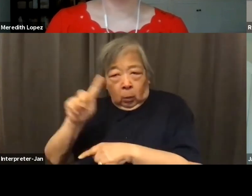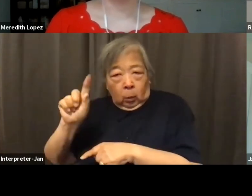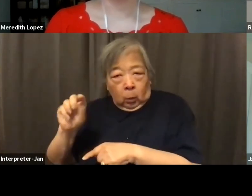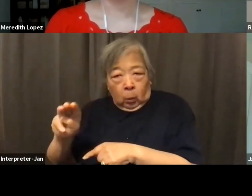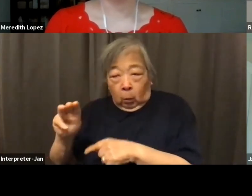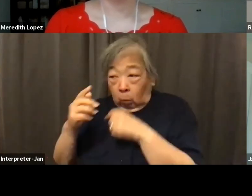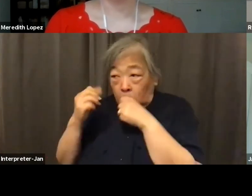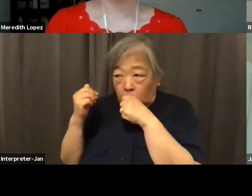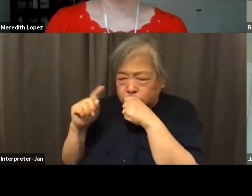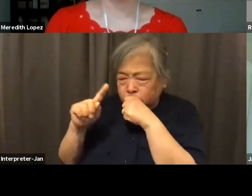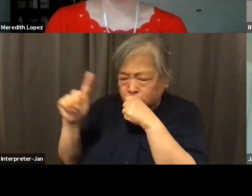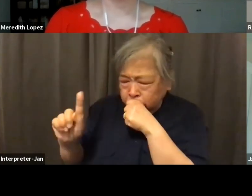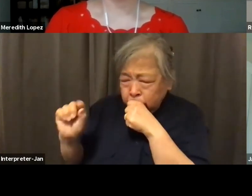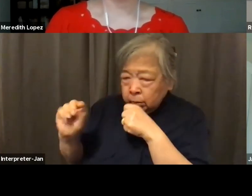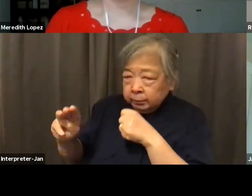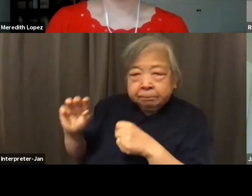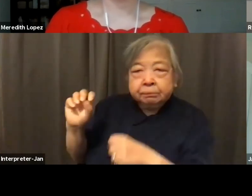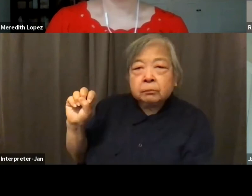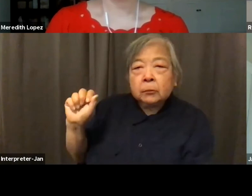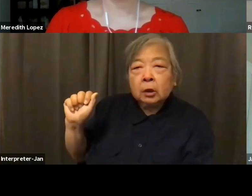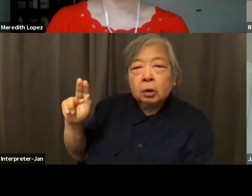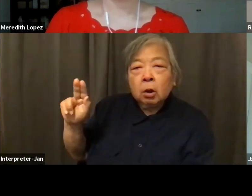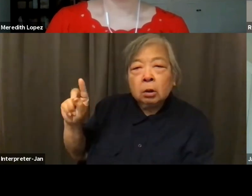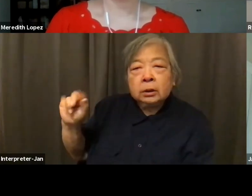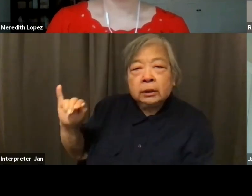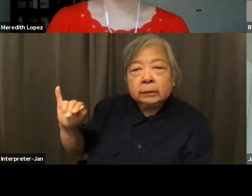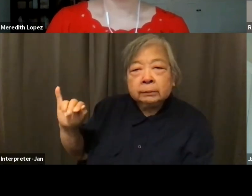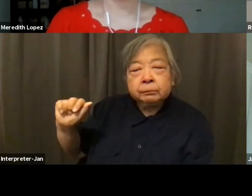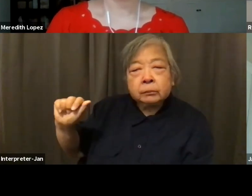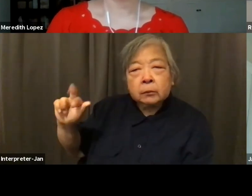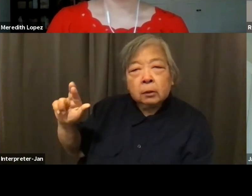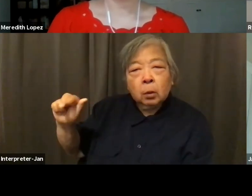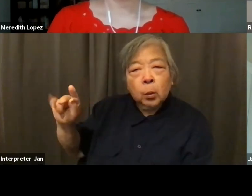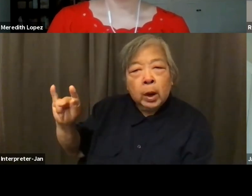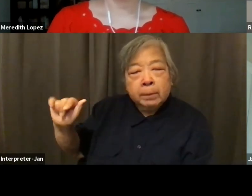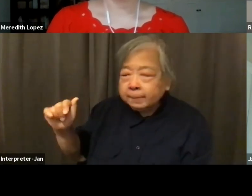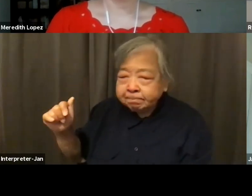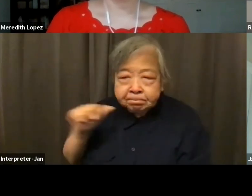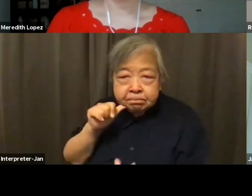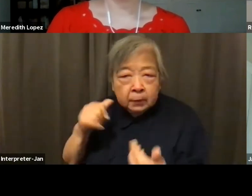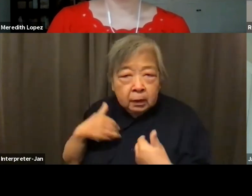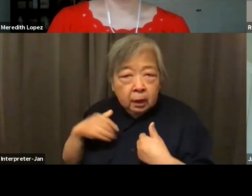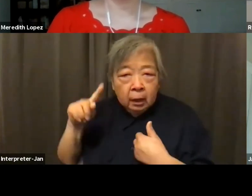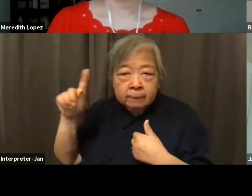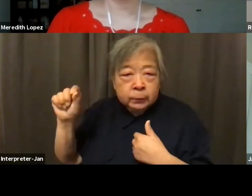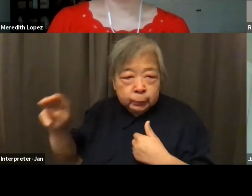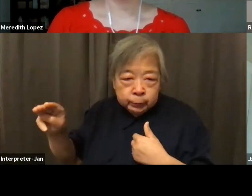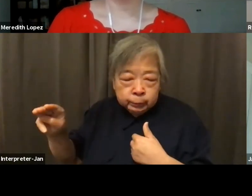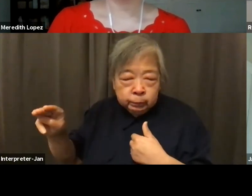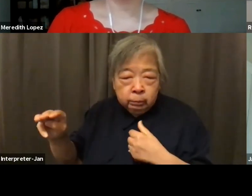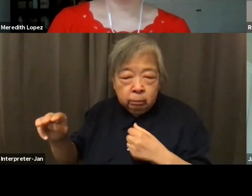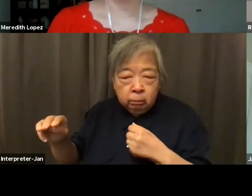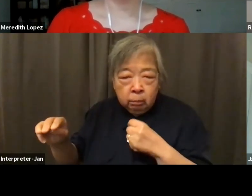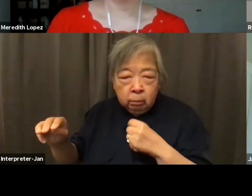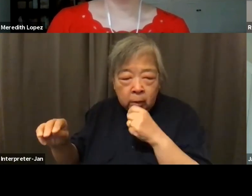and so we had to use GoToMeeting, which unfortunately is not quite as accessible as Zoom.